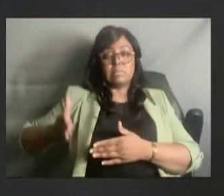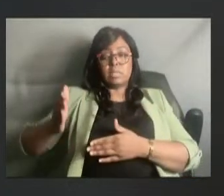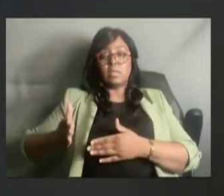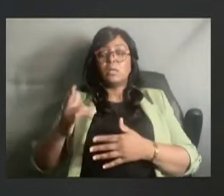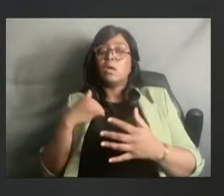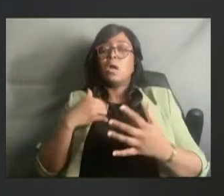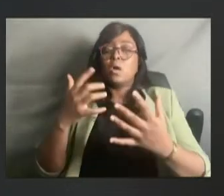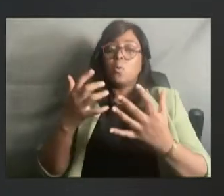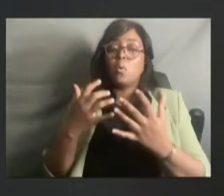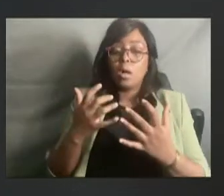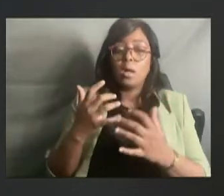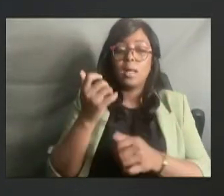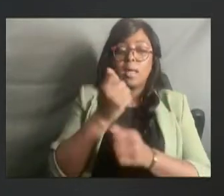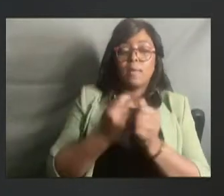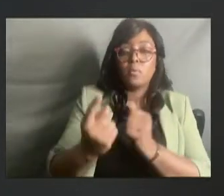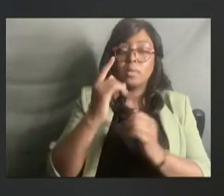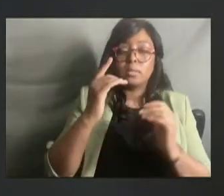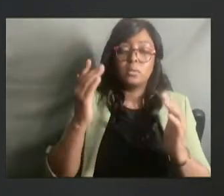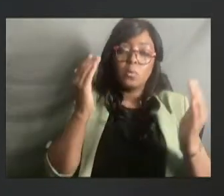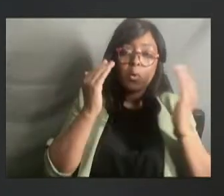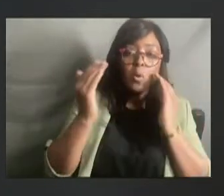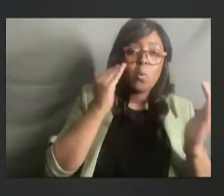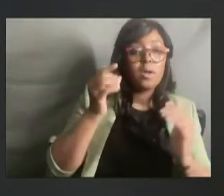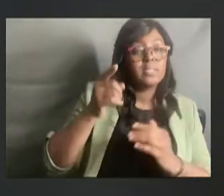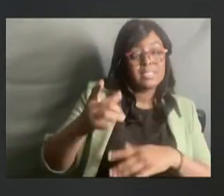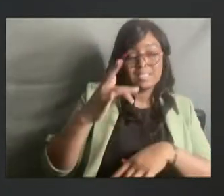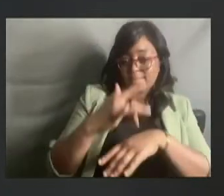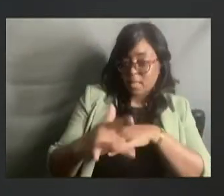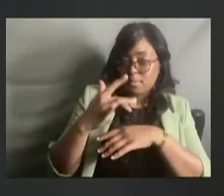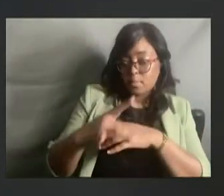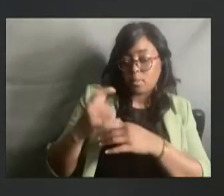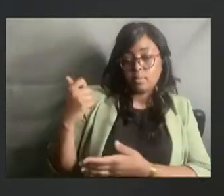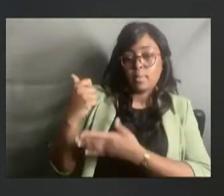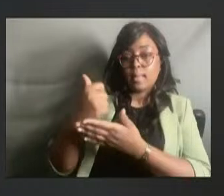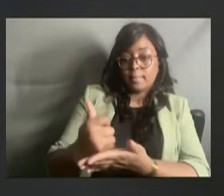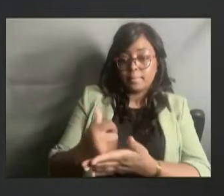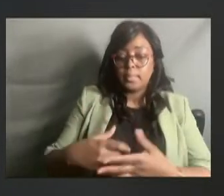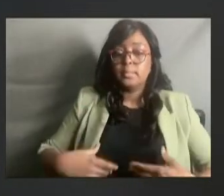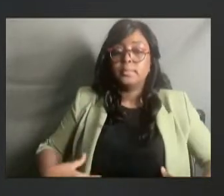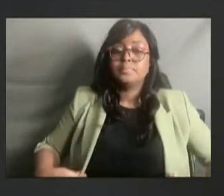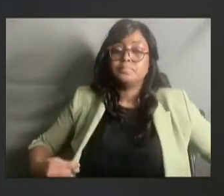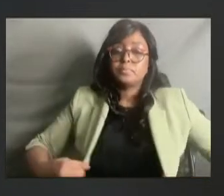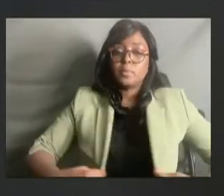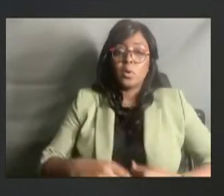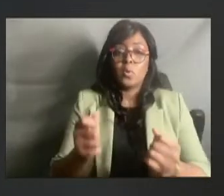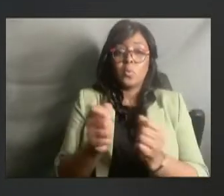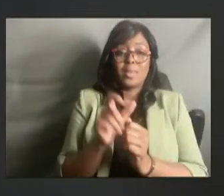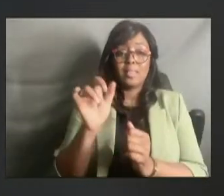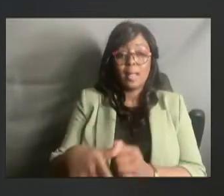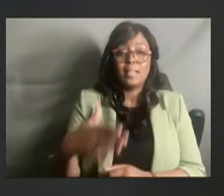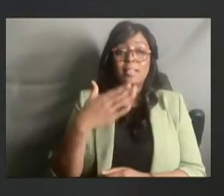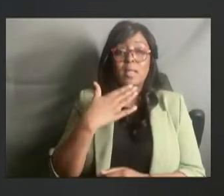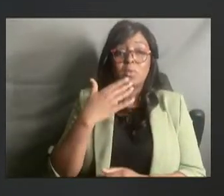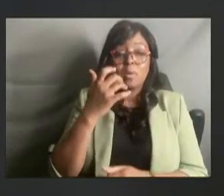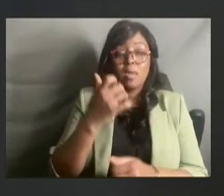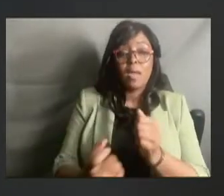from the Board of Education side. So I want everyone to be